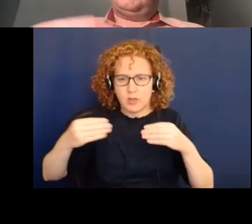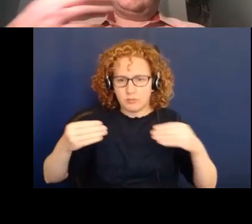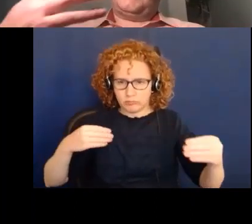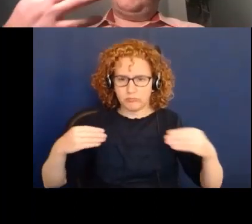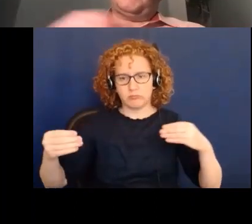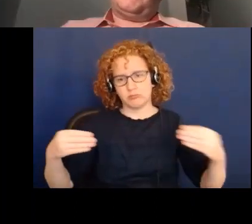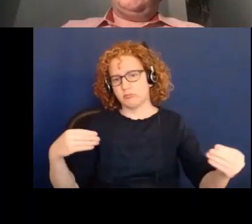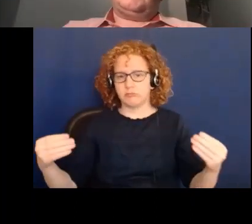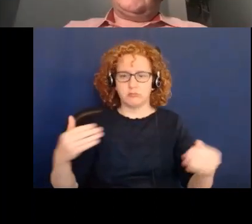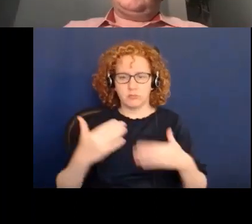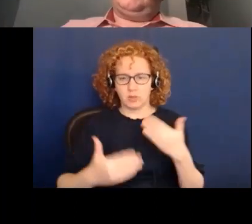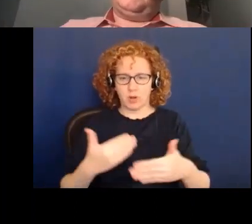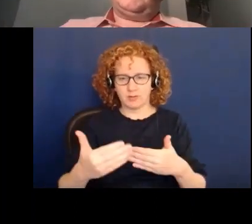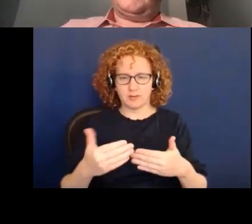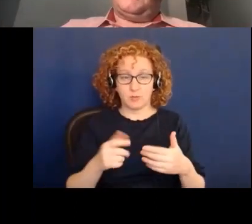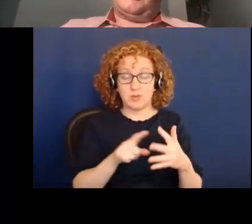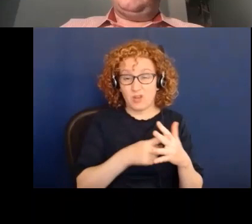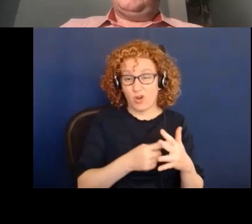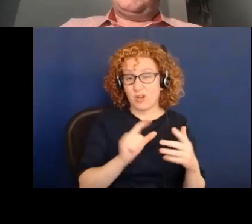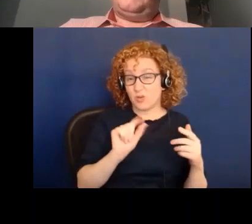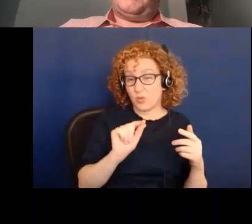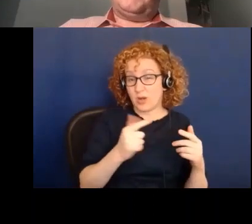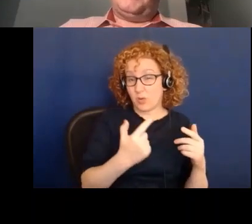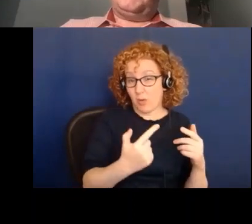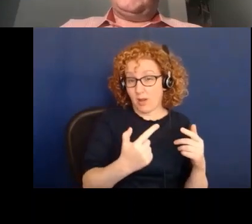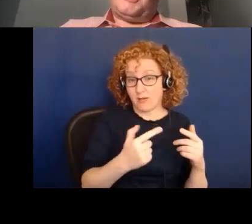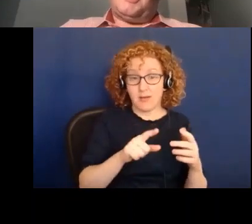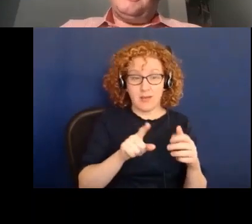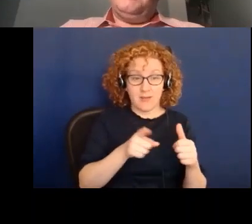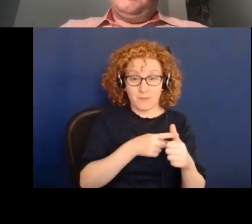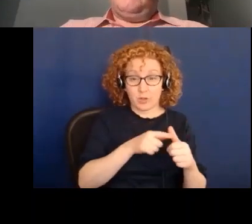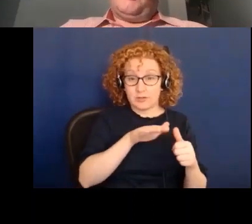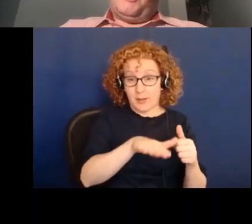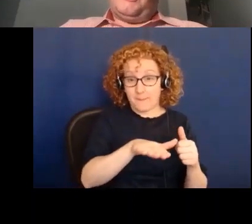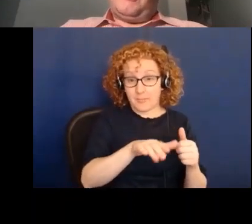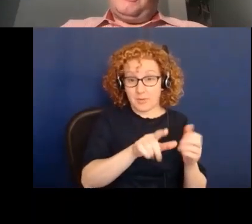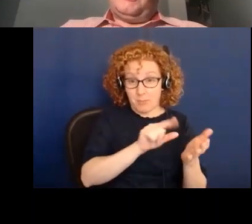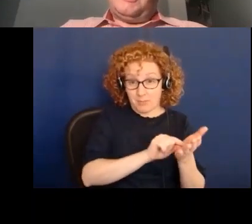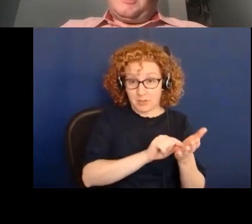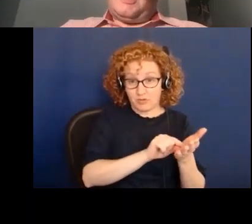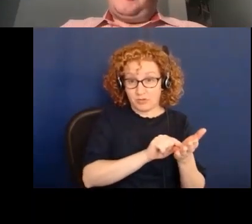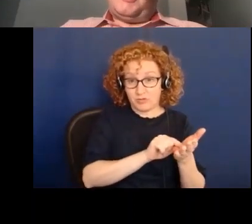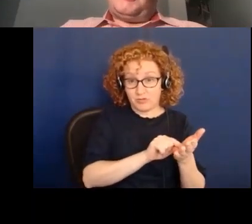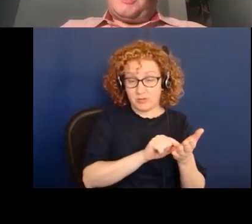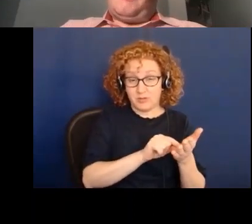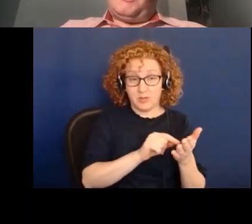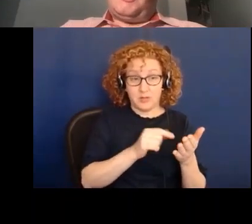step of that was just published on our university website today where we are loosening up travel to